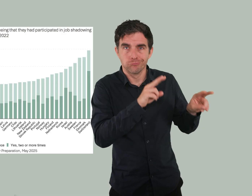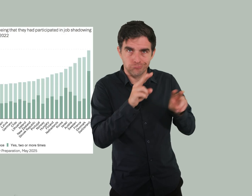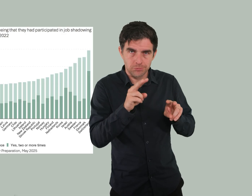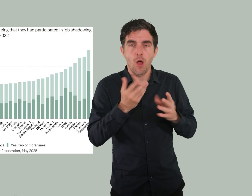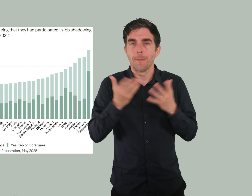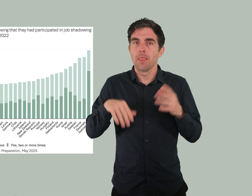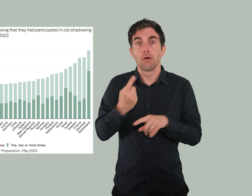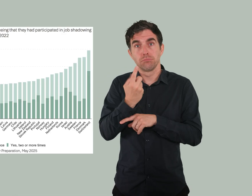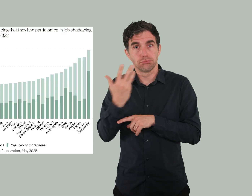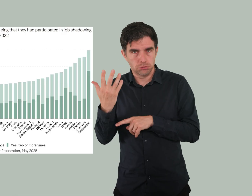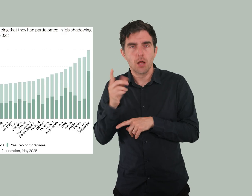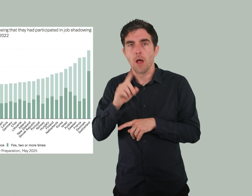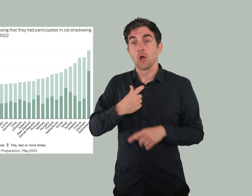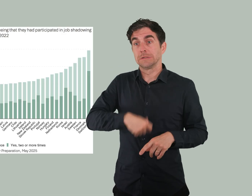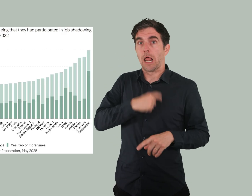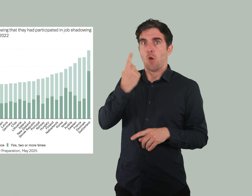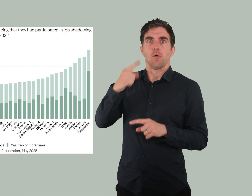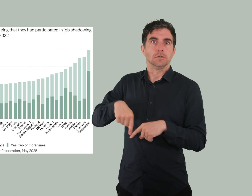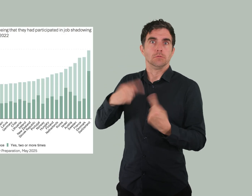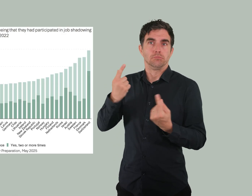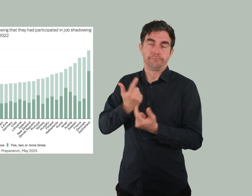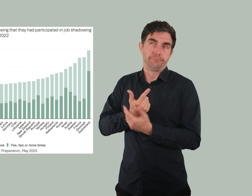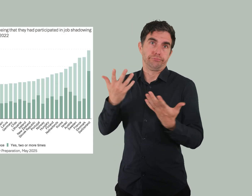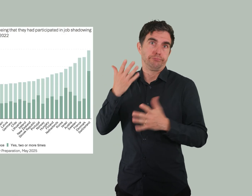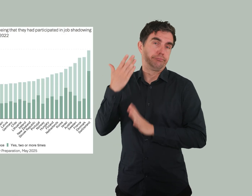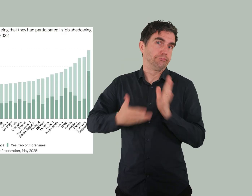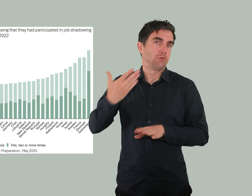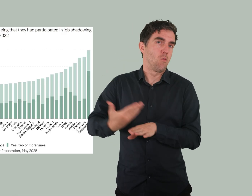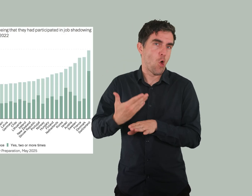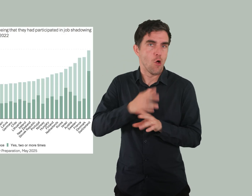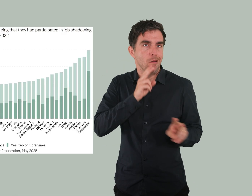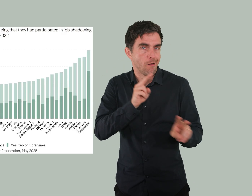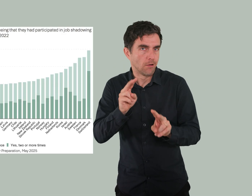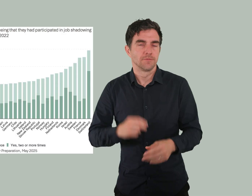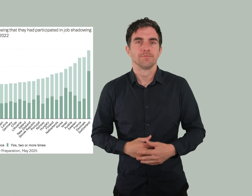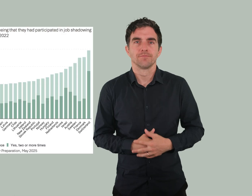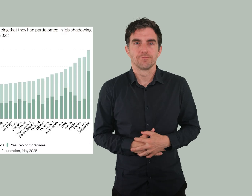with Switzerland being an exception.